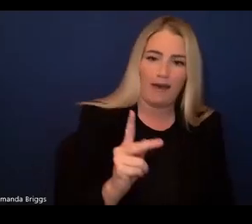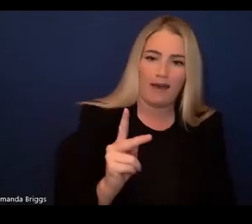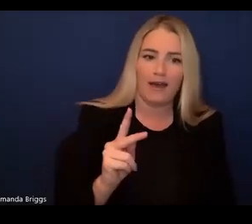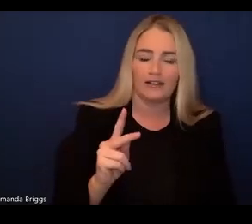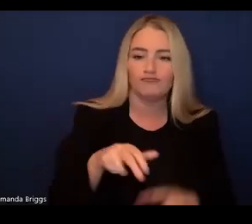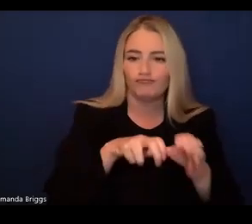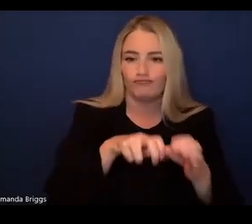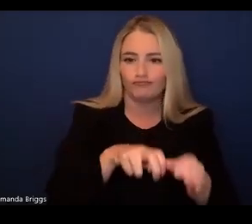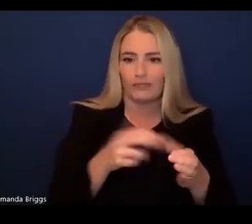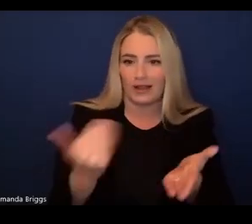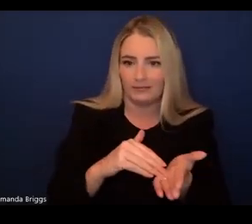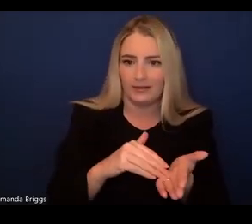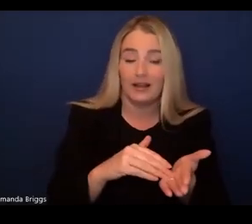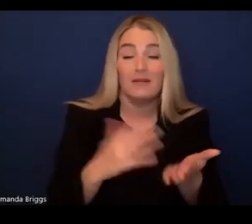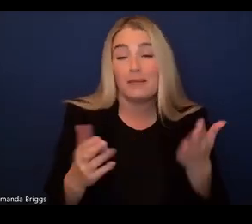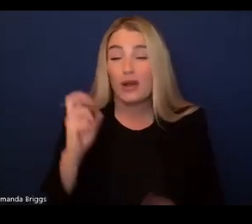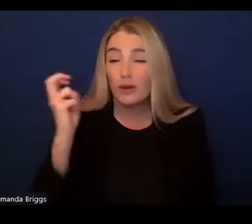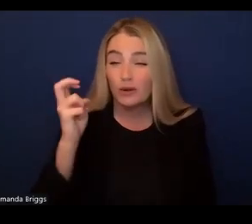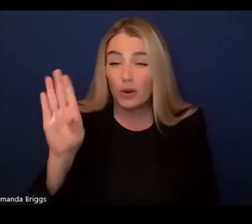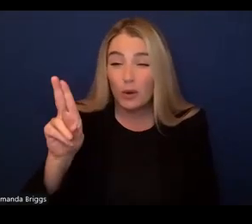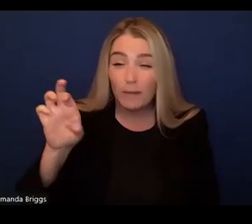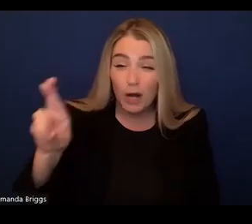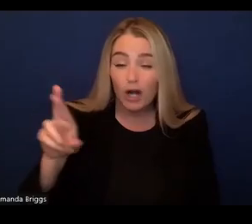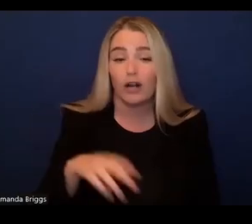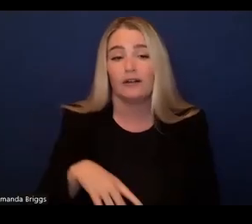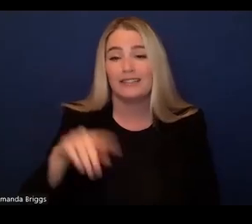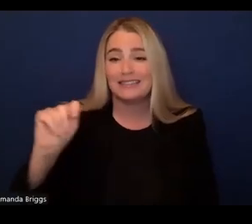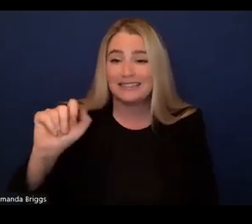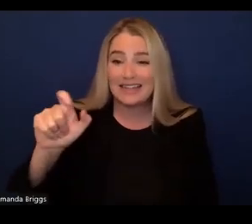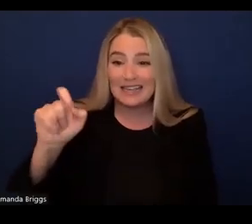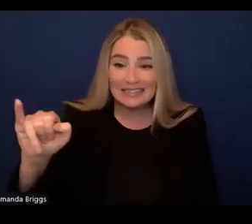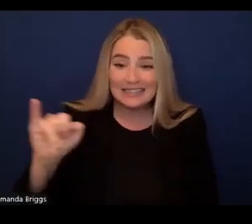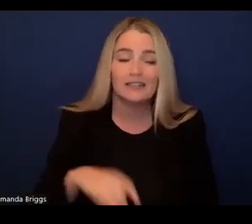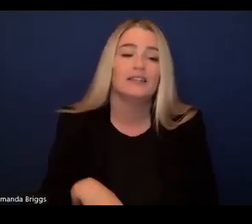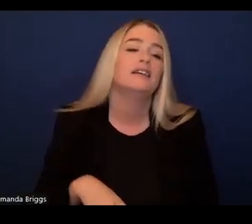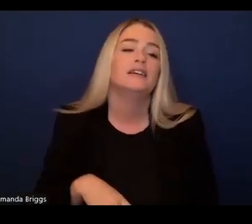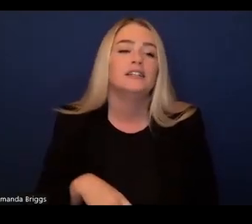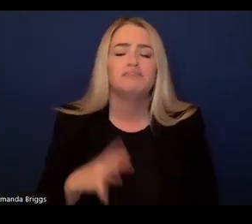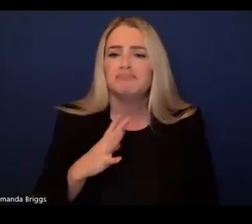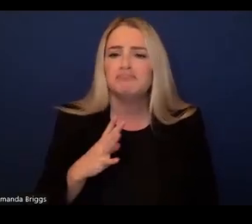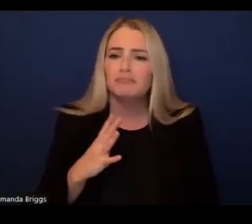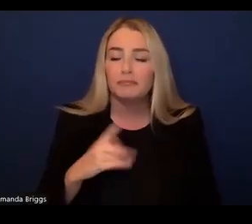That could be, an Uber. That could be a taxi, depending on what the student needs.